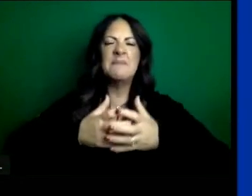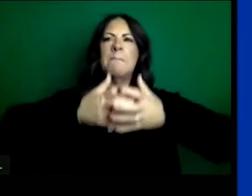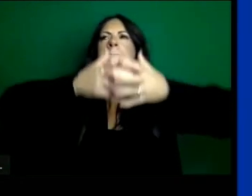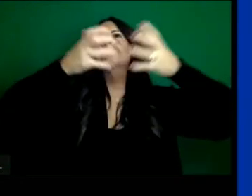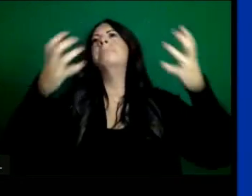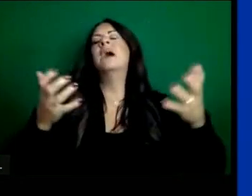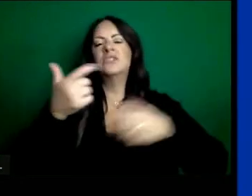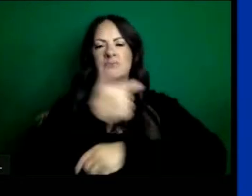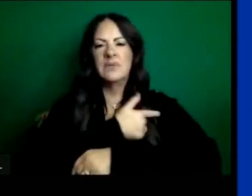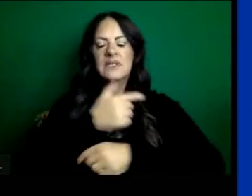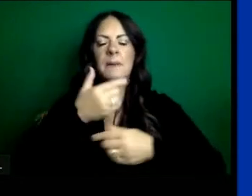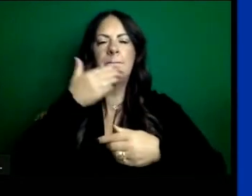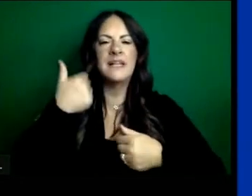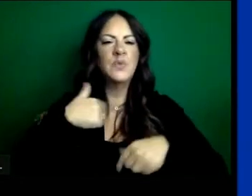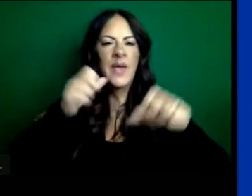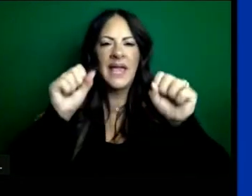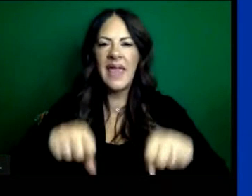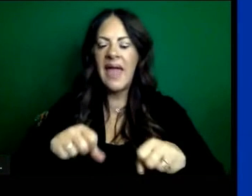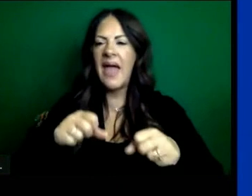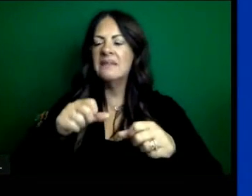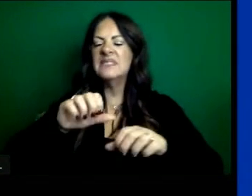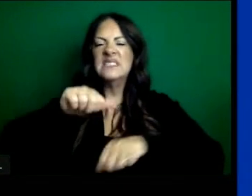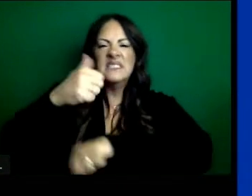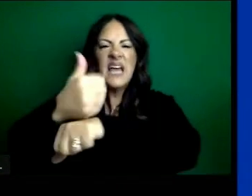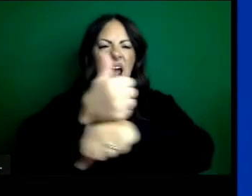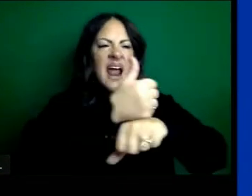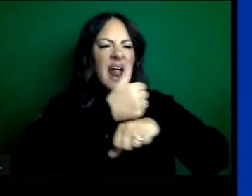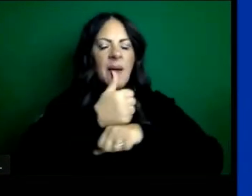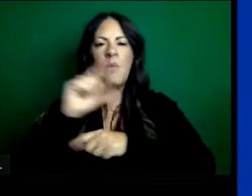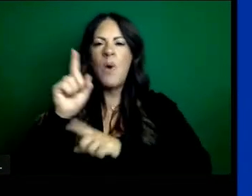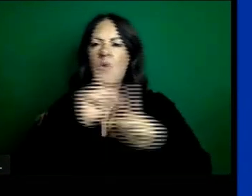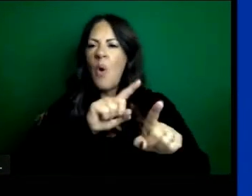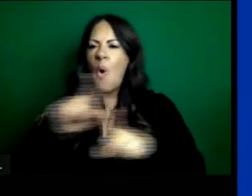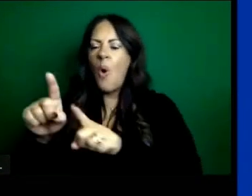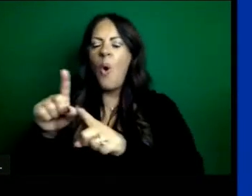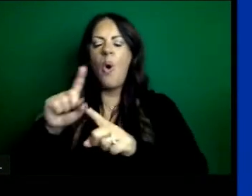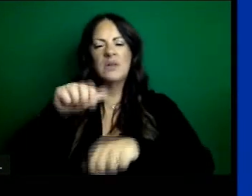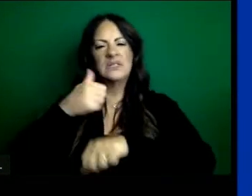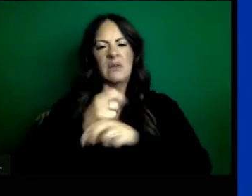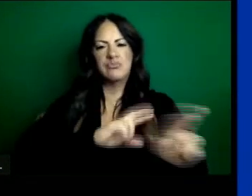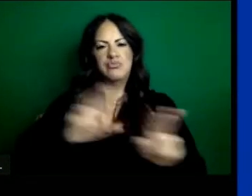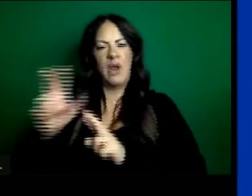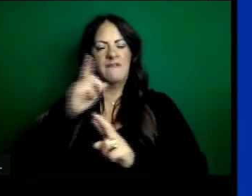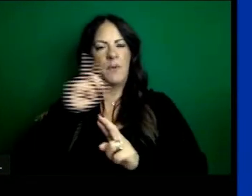THEIR GREAT EFFORT TO ORGANIZE THE VACCINE WORKED BOTH -- AT MASS VACCINATION SITES OR OTHER